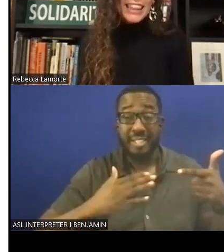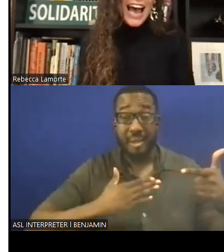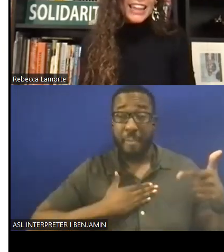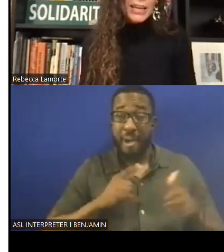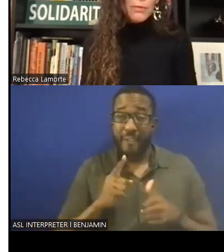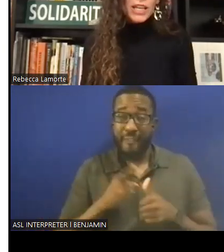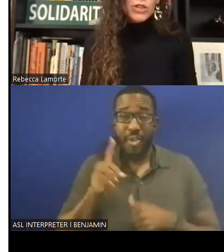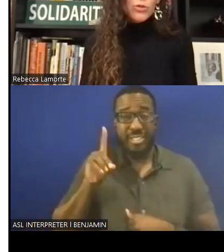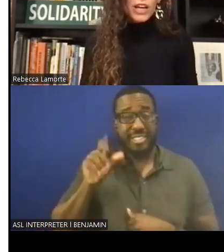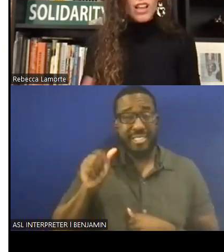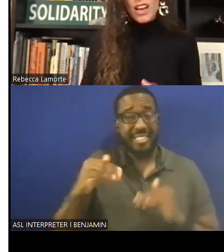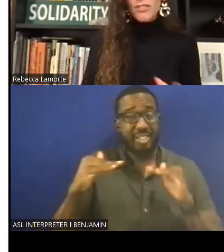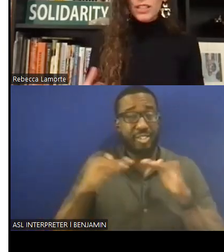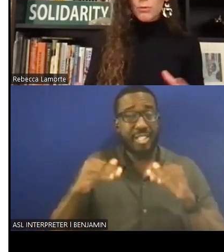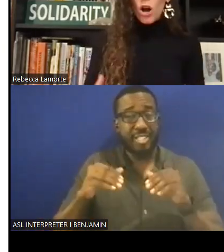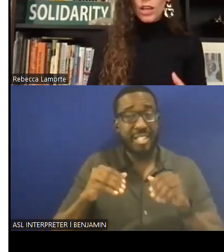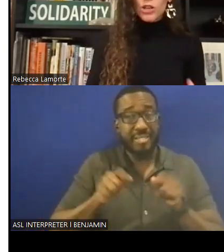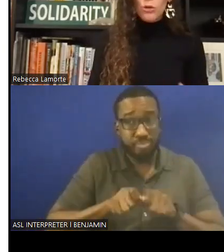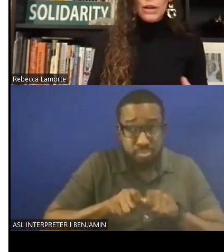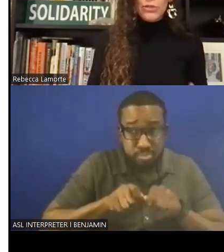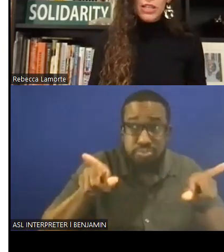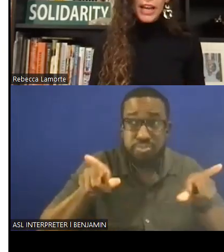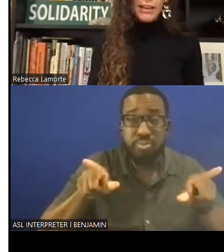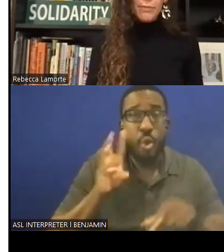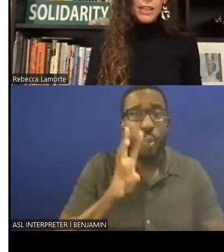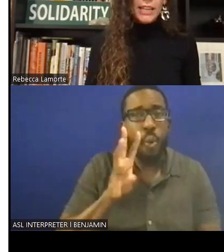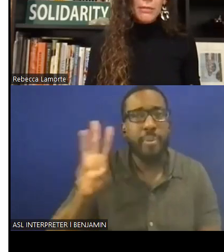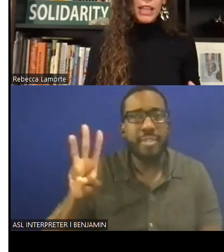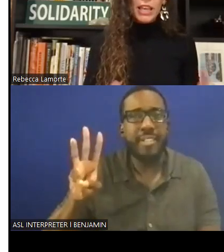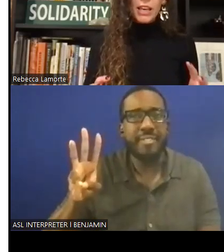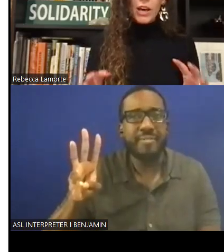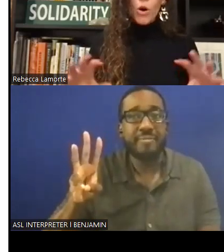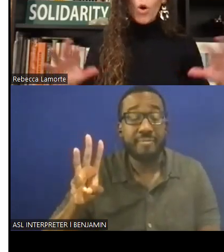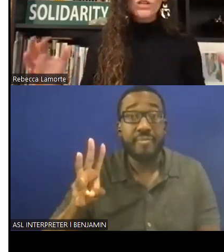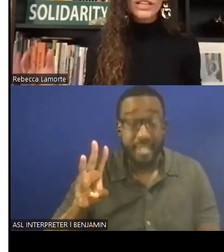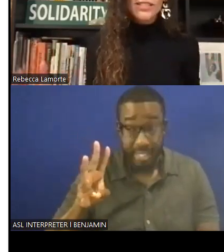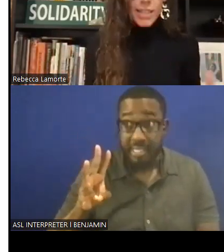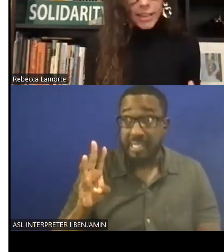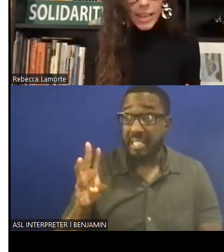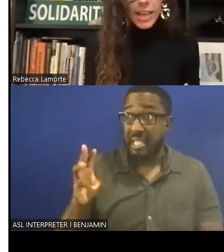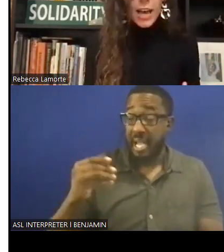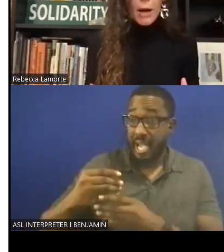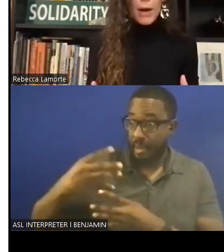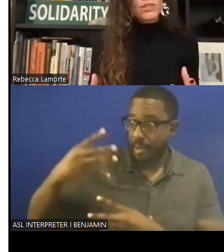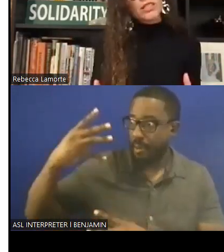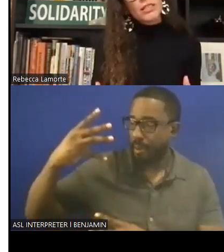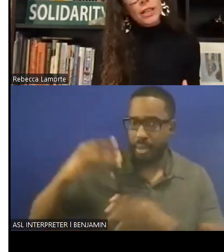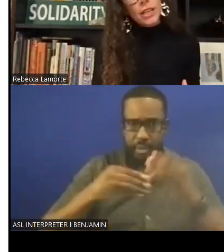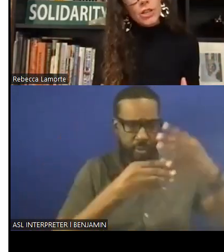And that led me to doing a lot of things I'm talking to you about tonight. It led to me thinking holistically about disability issues,